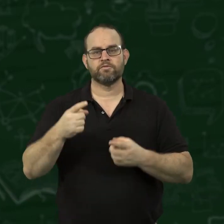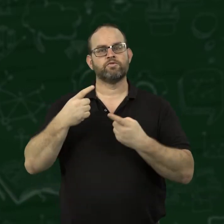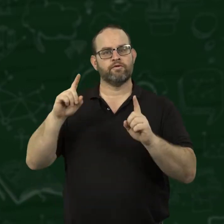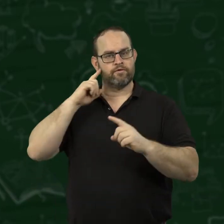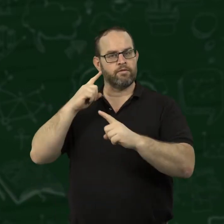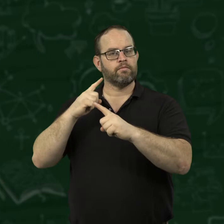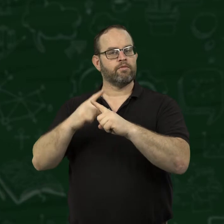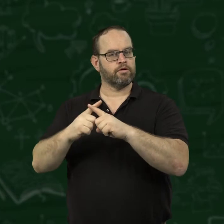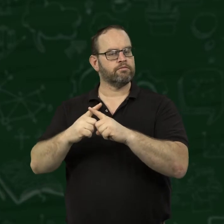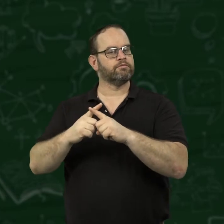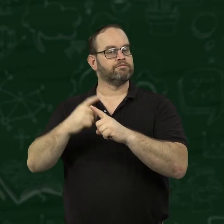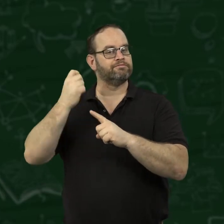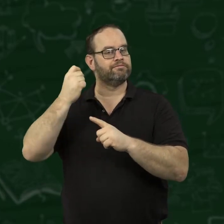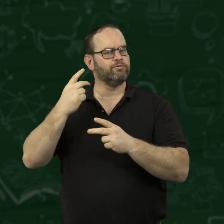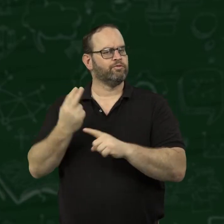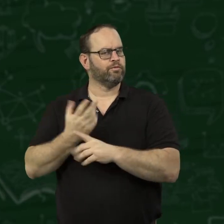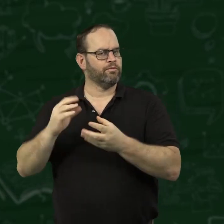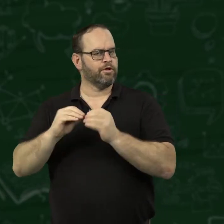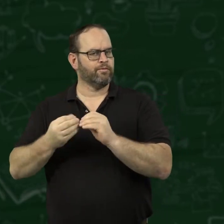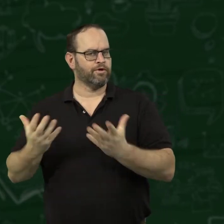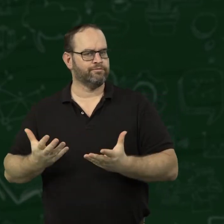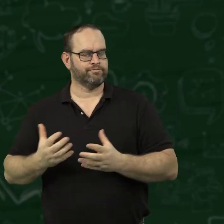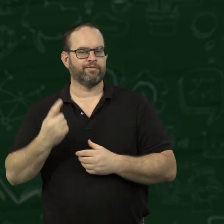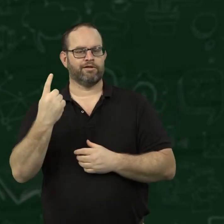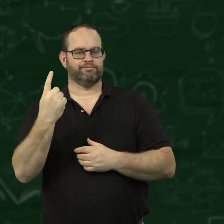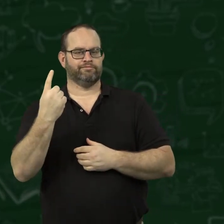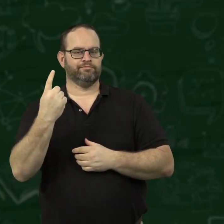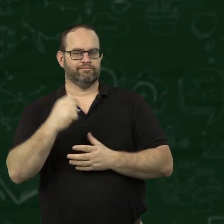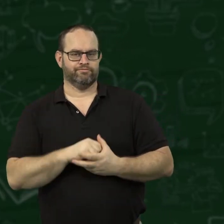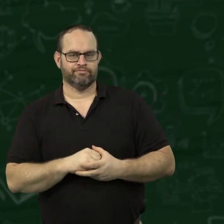Identity property can apply to multiplication if you are multiplying by the number one.